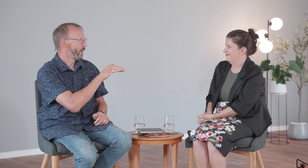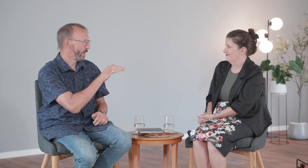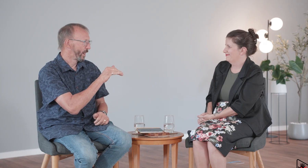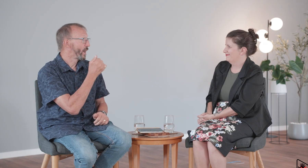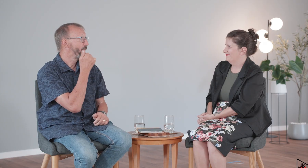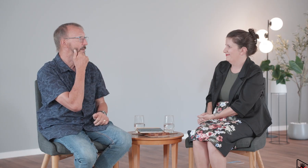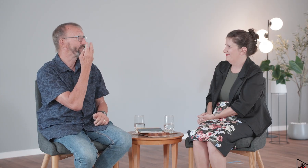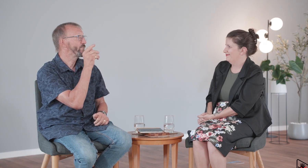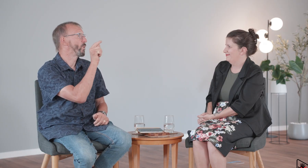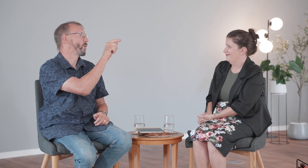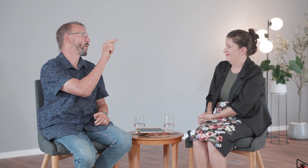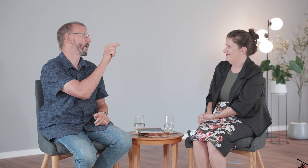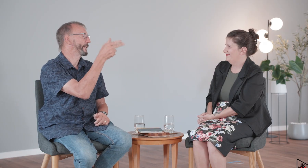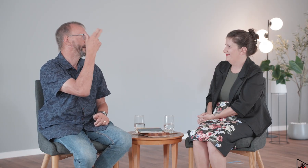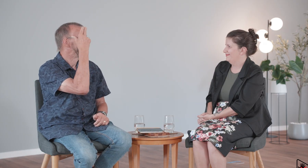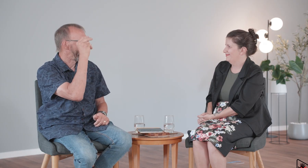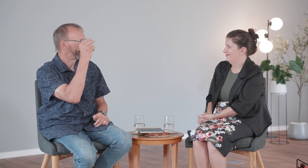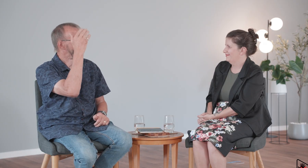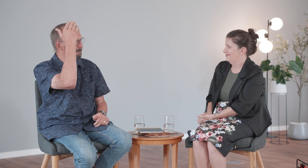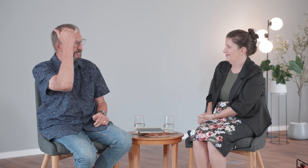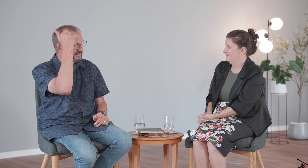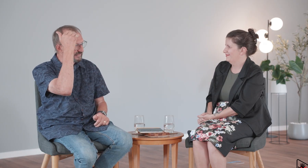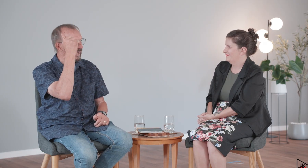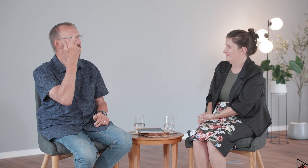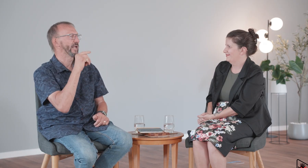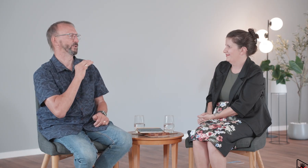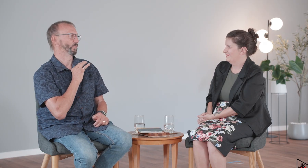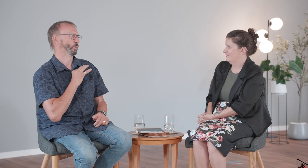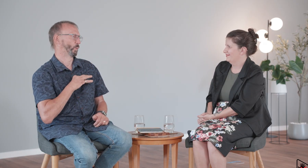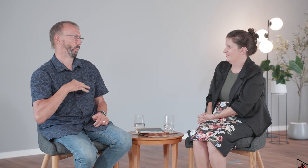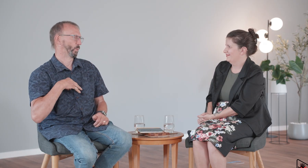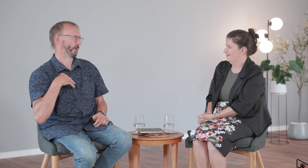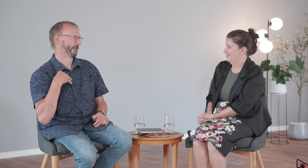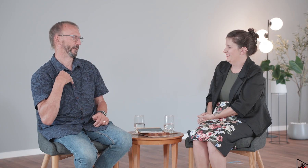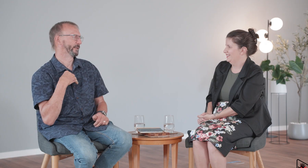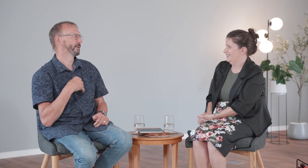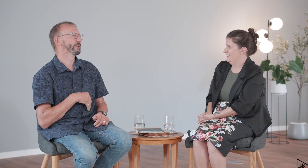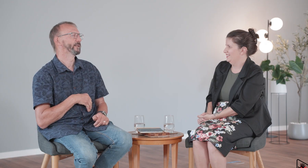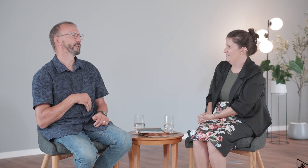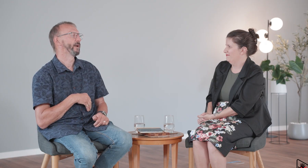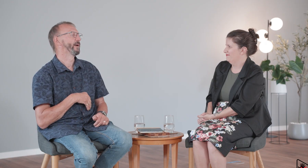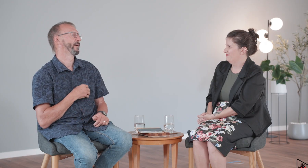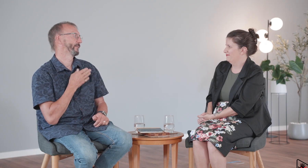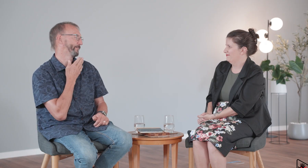garage number two. She actually said to us that in flat number four, Peter and Julie lived there. And